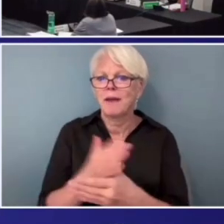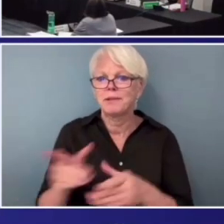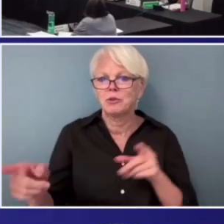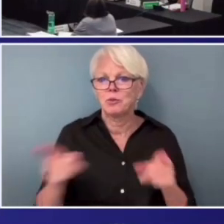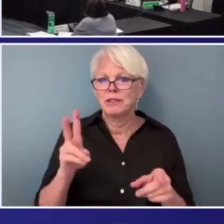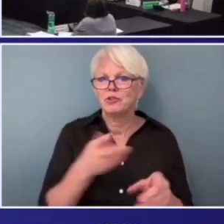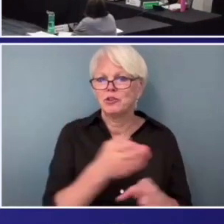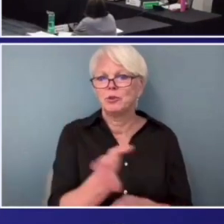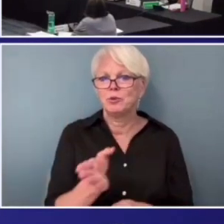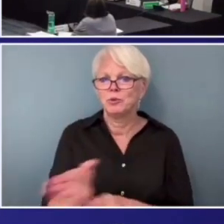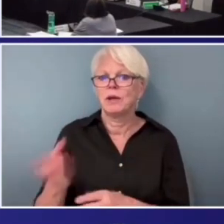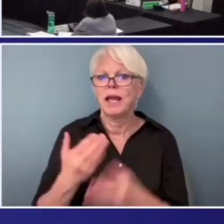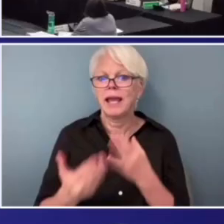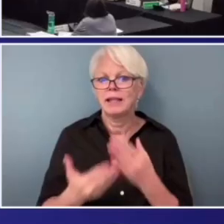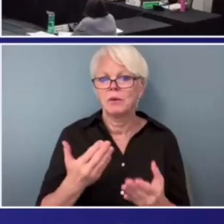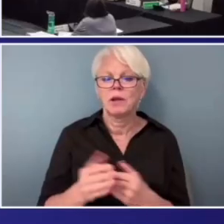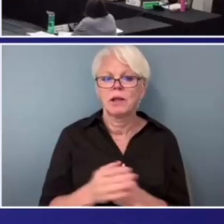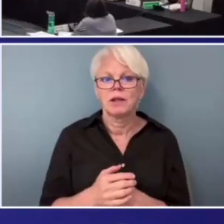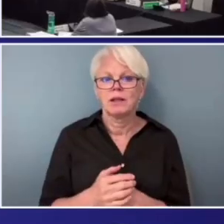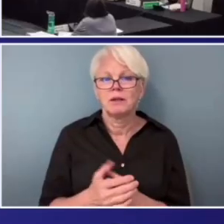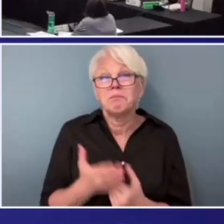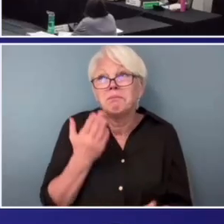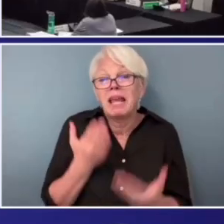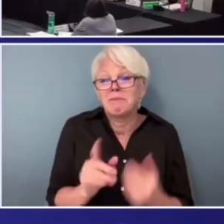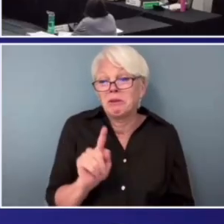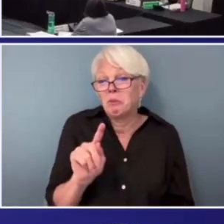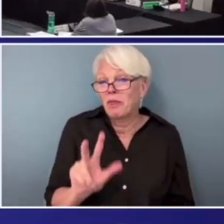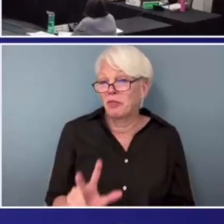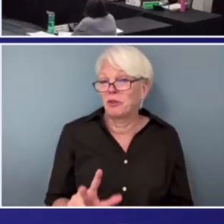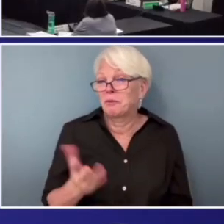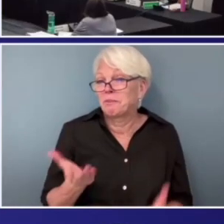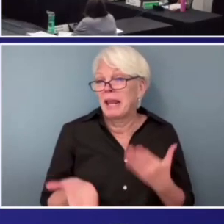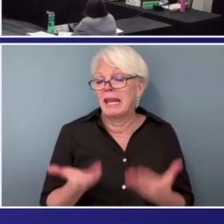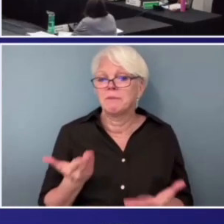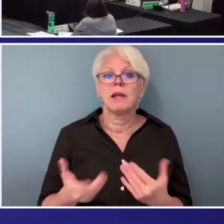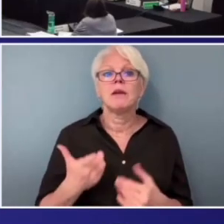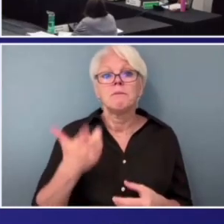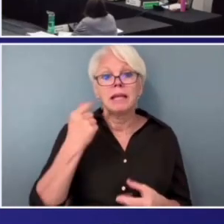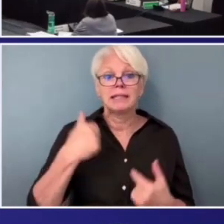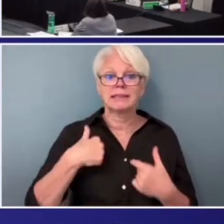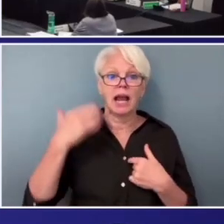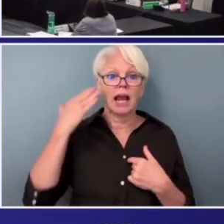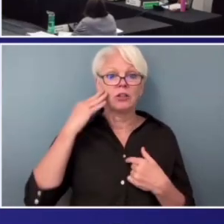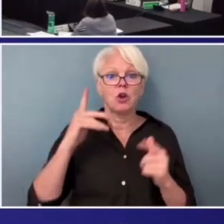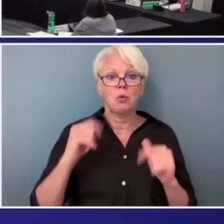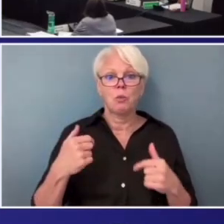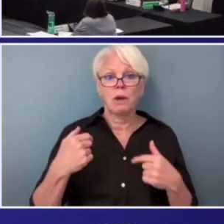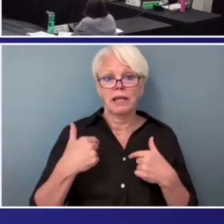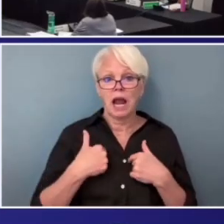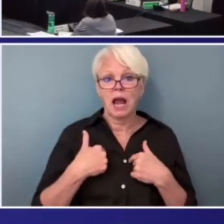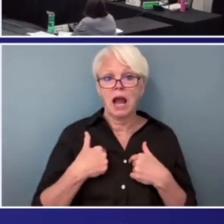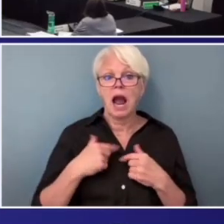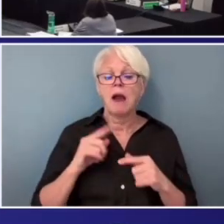Maybe, maybe a third, because I know that when I was, again, going through my degree process,